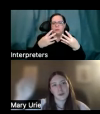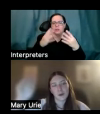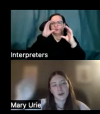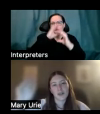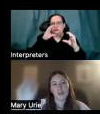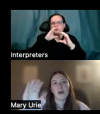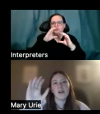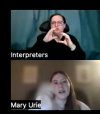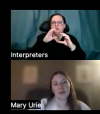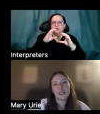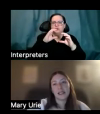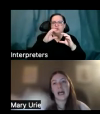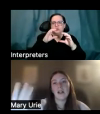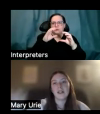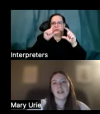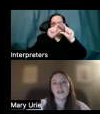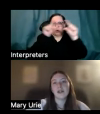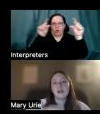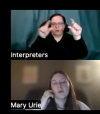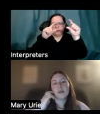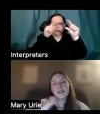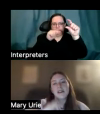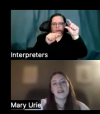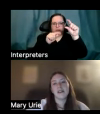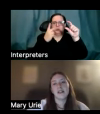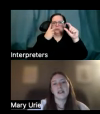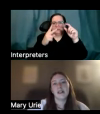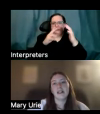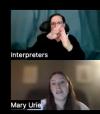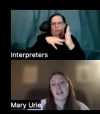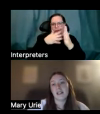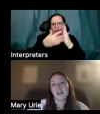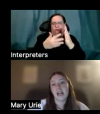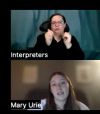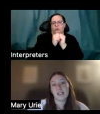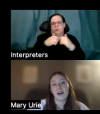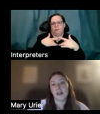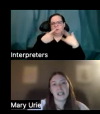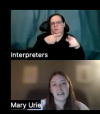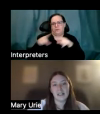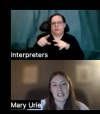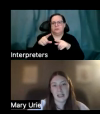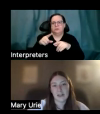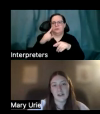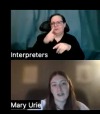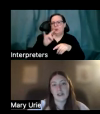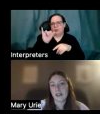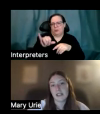you scroll just below that you'll see a calendar with the events that are happening on any given day. So you just click the